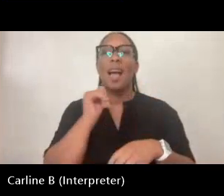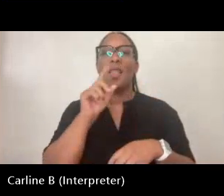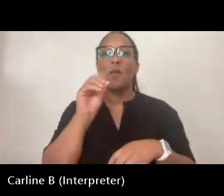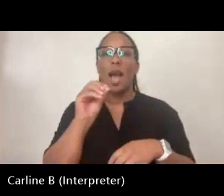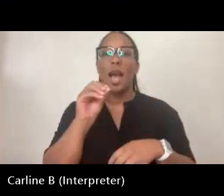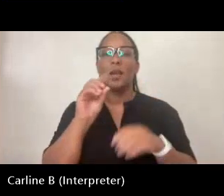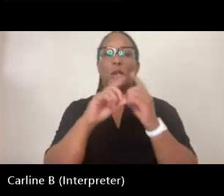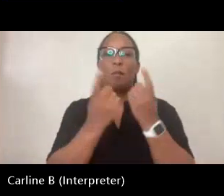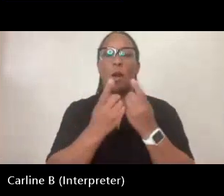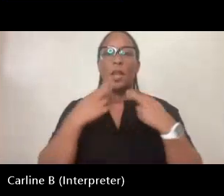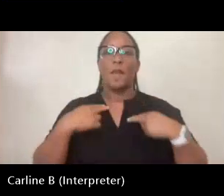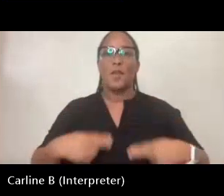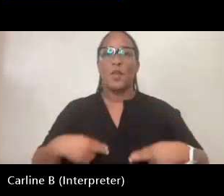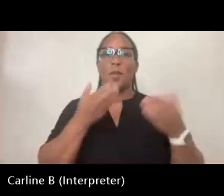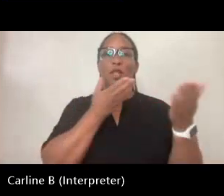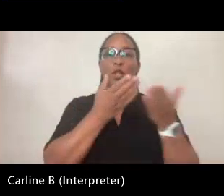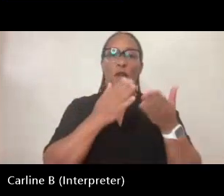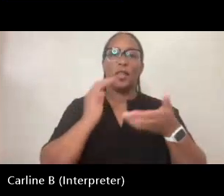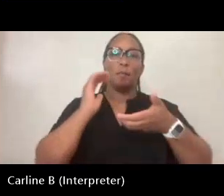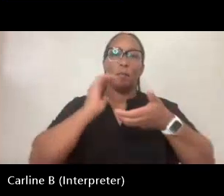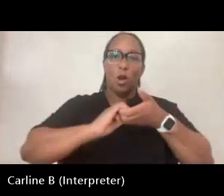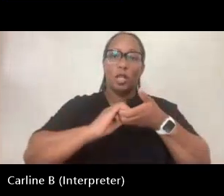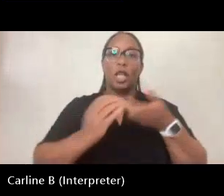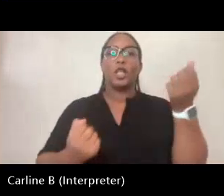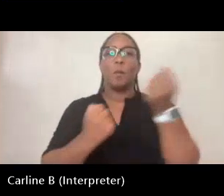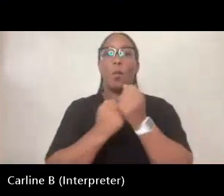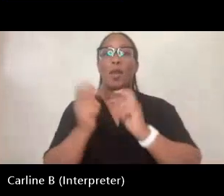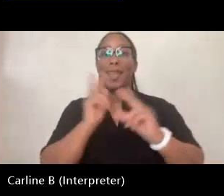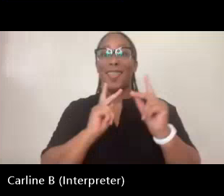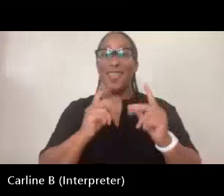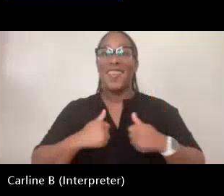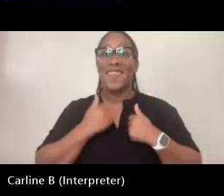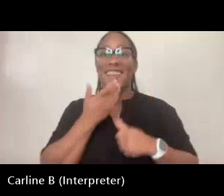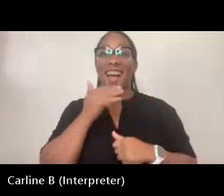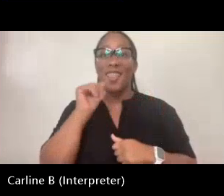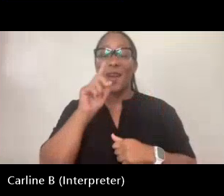Partnership supporting Coloradans with intellectual and developmental